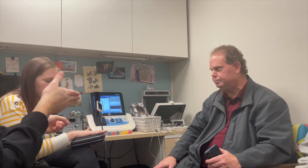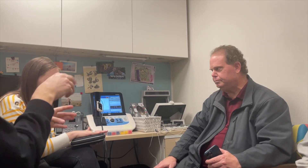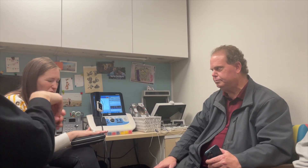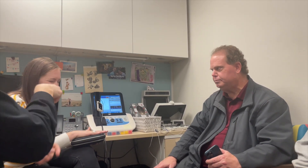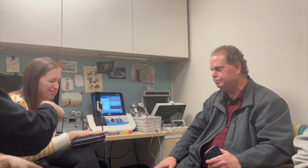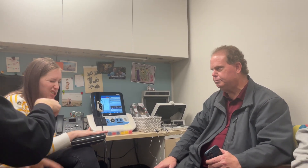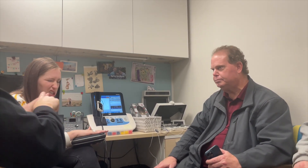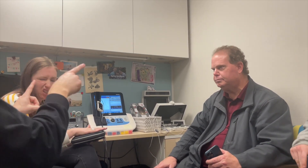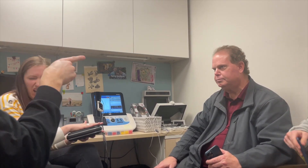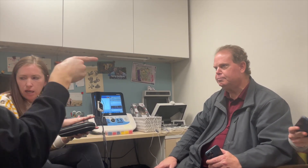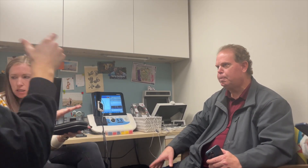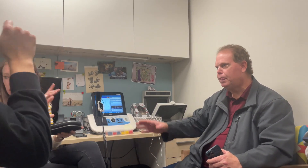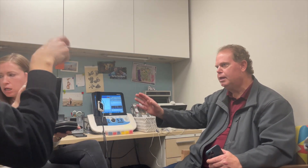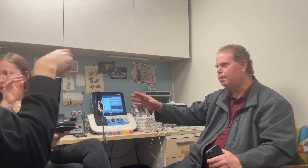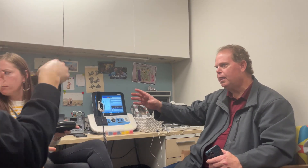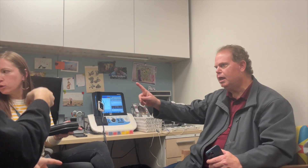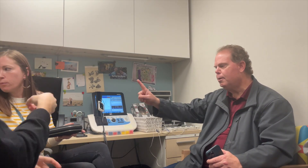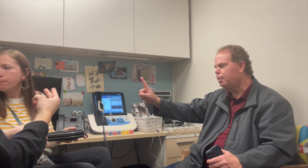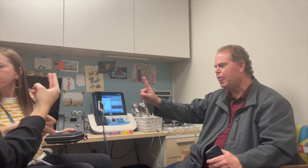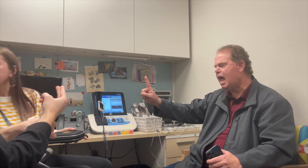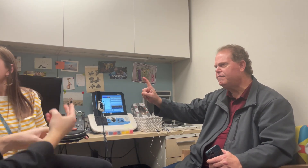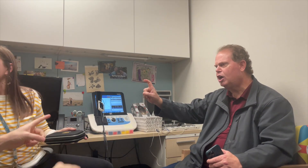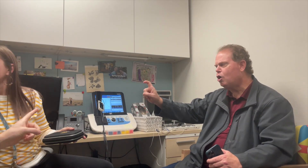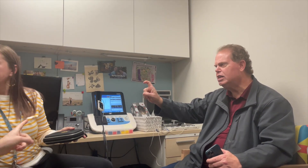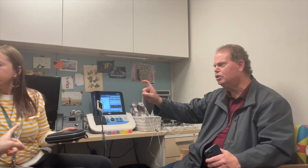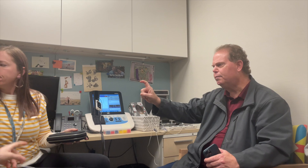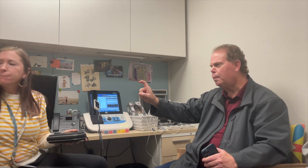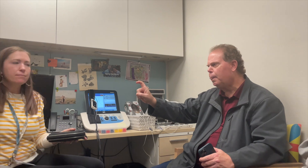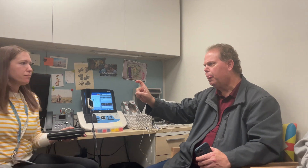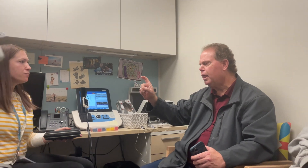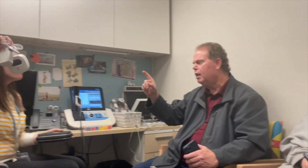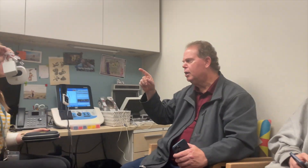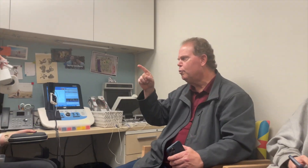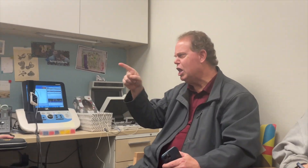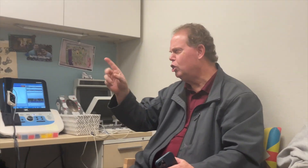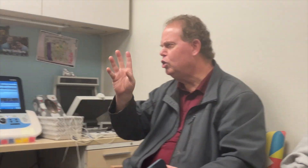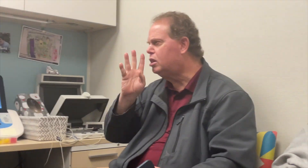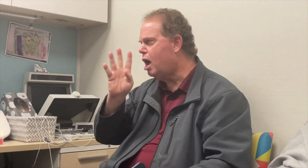but you don't really need that um I have a question